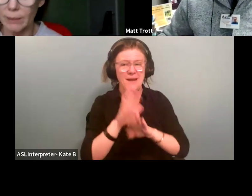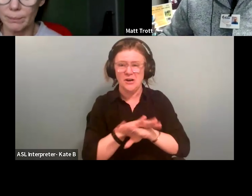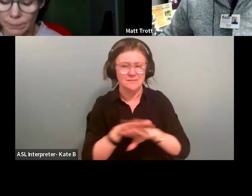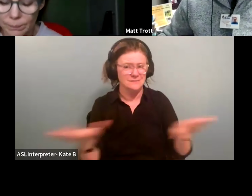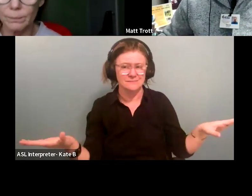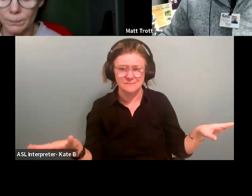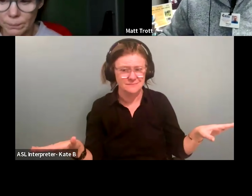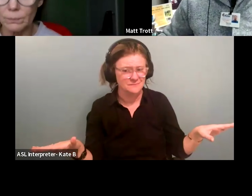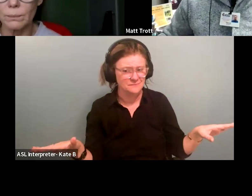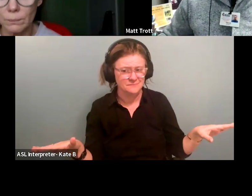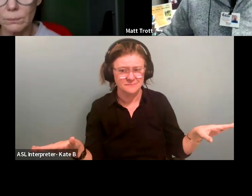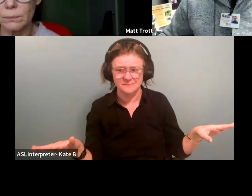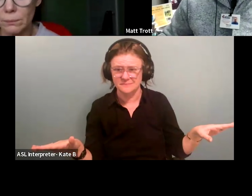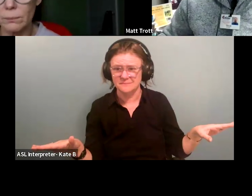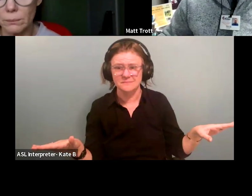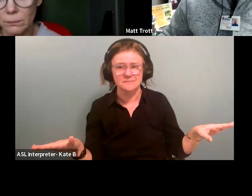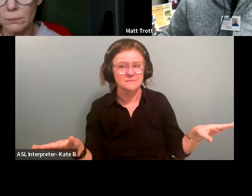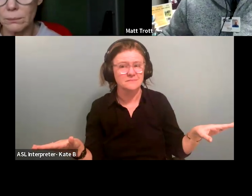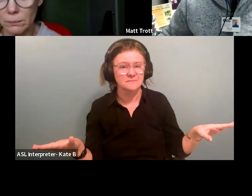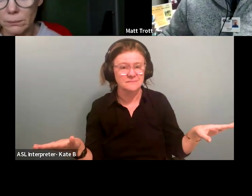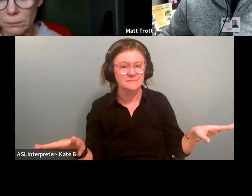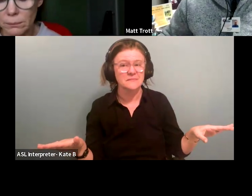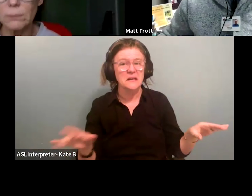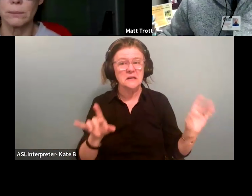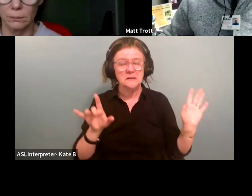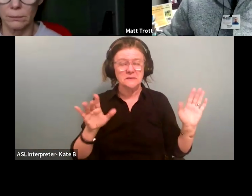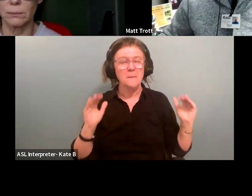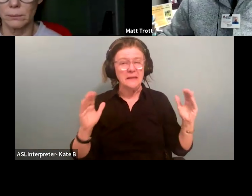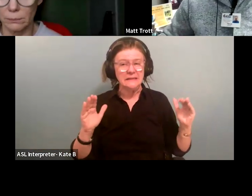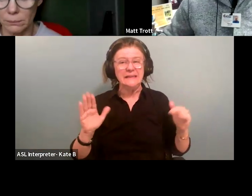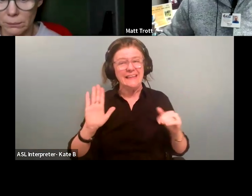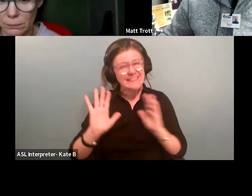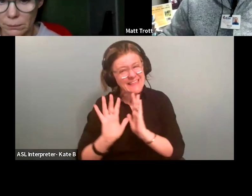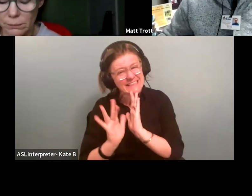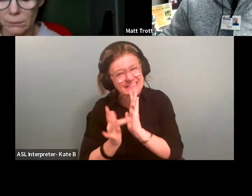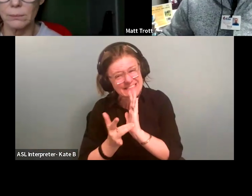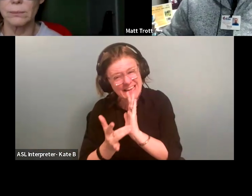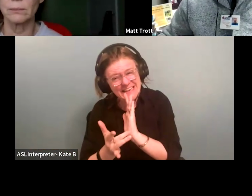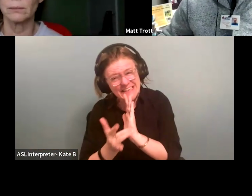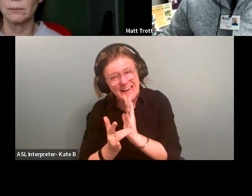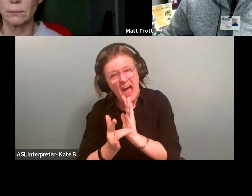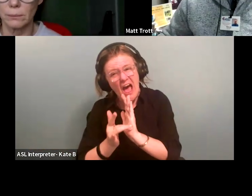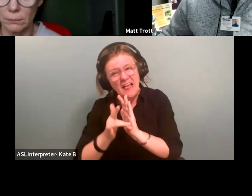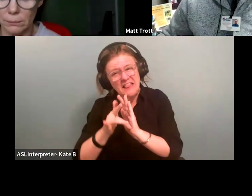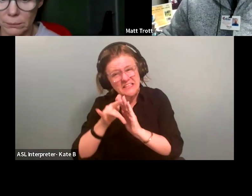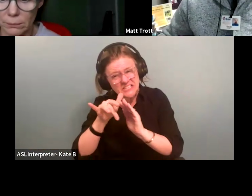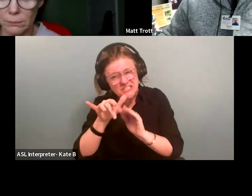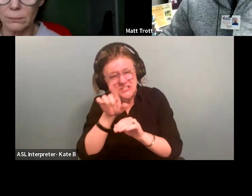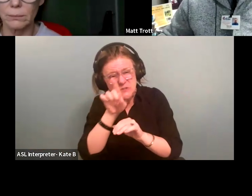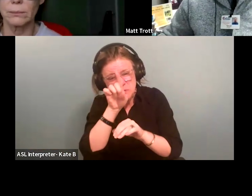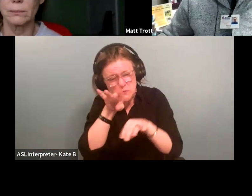The sophistication of the scams being perpetrated against